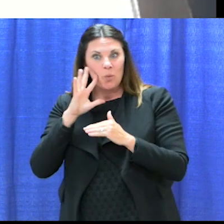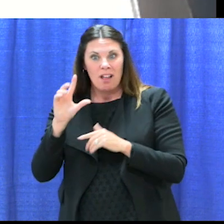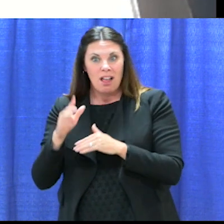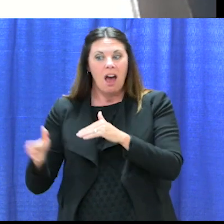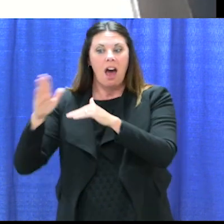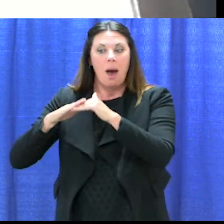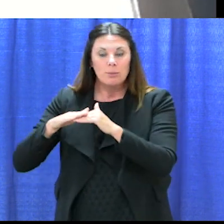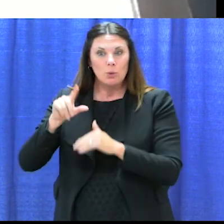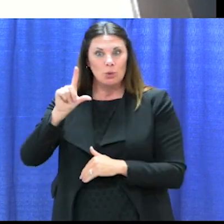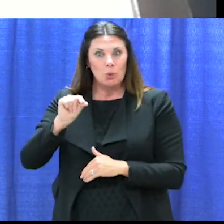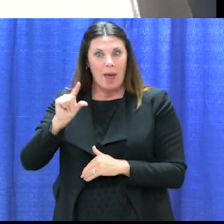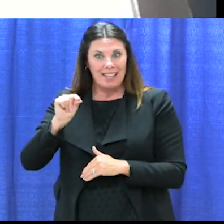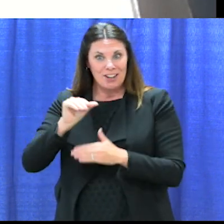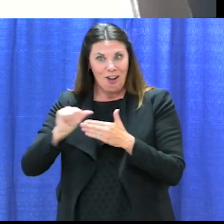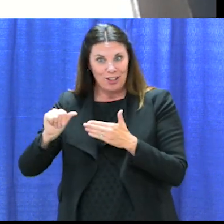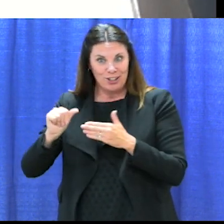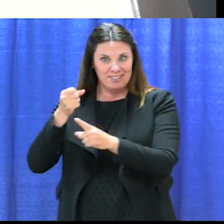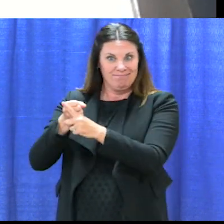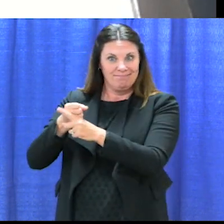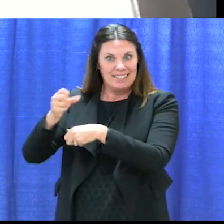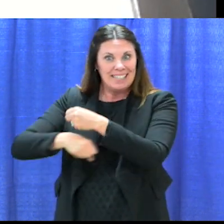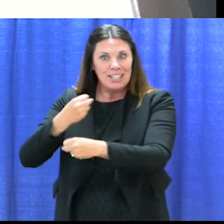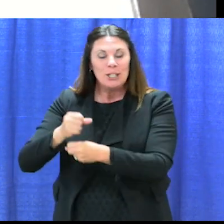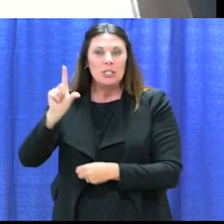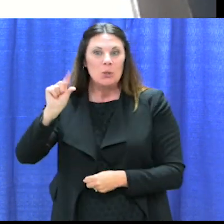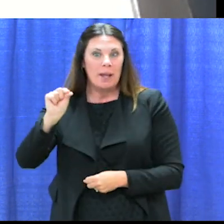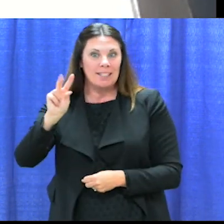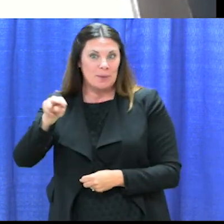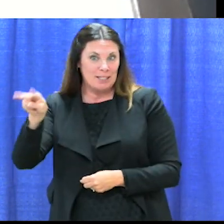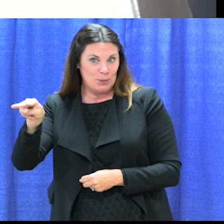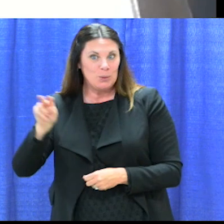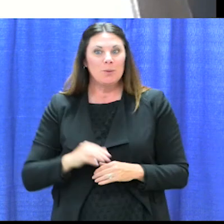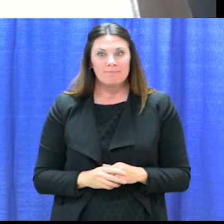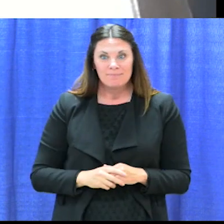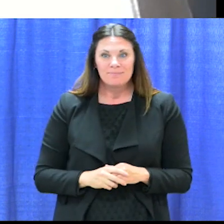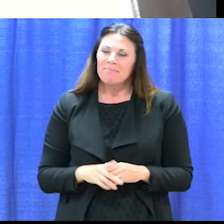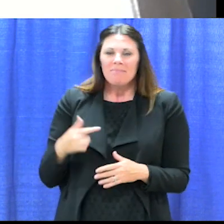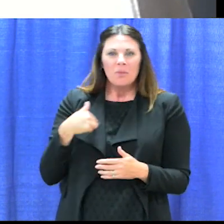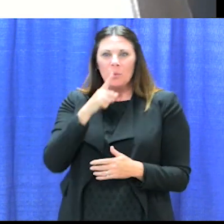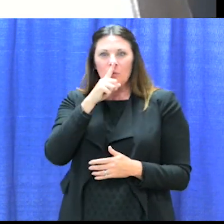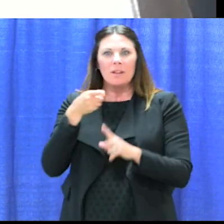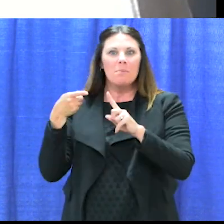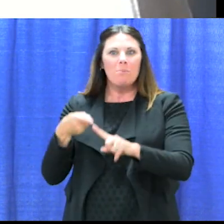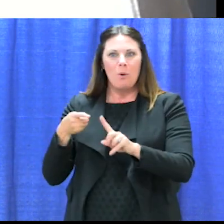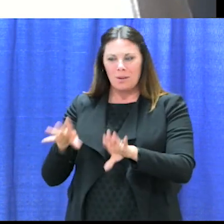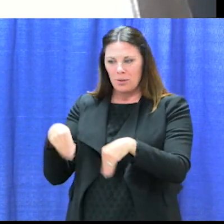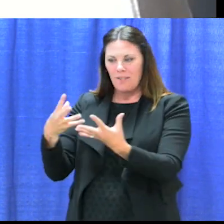And then just today again in an effort to support families and help folks through announced